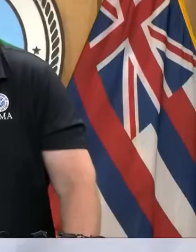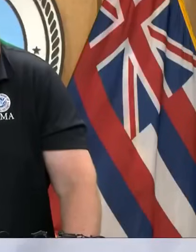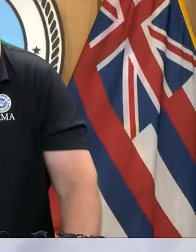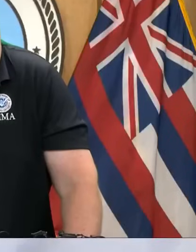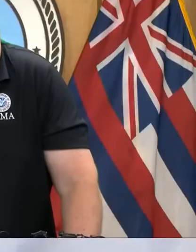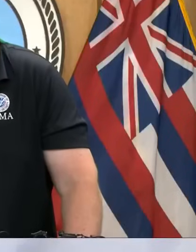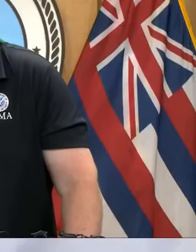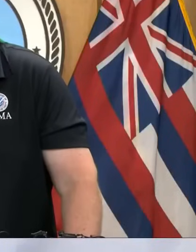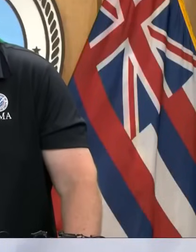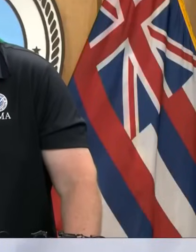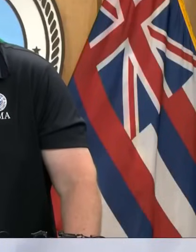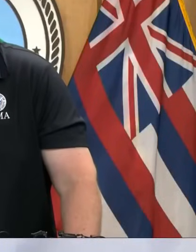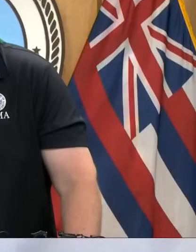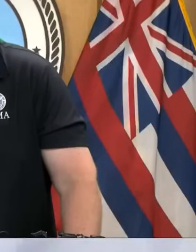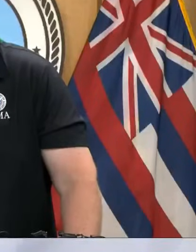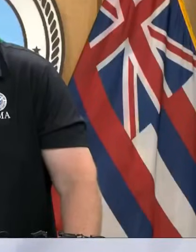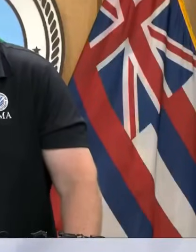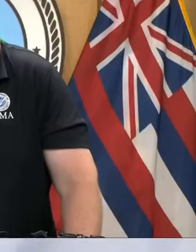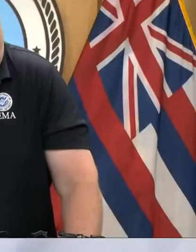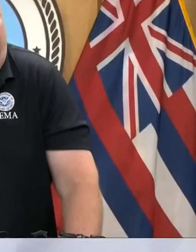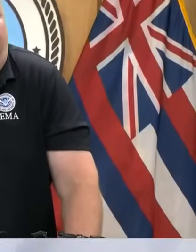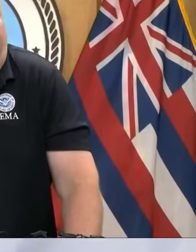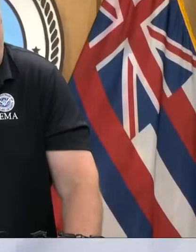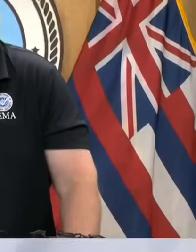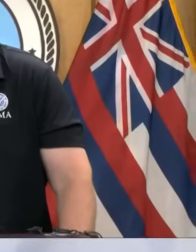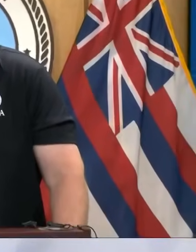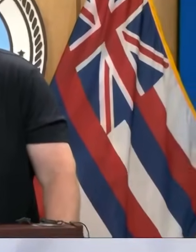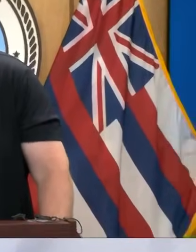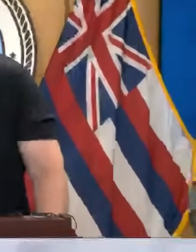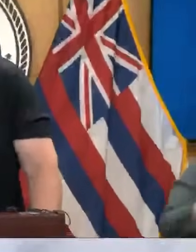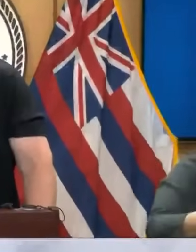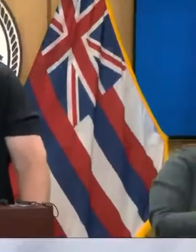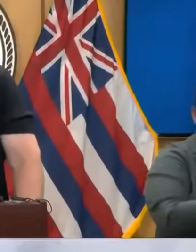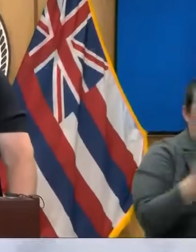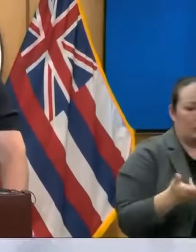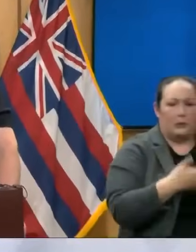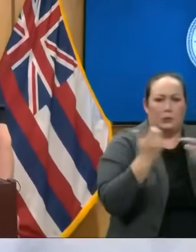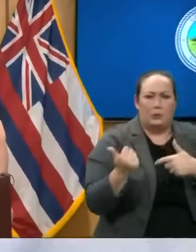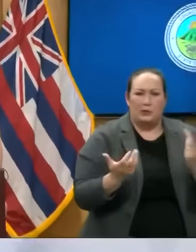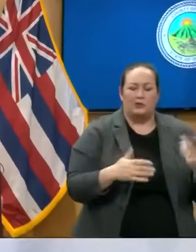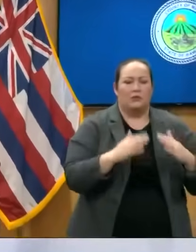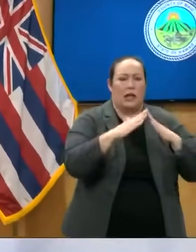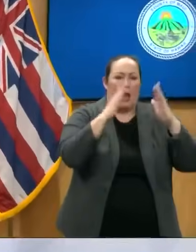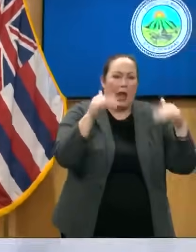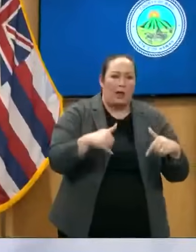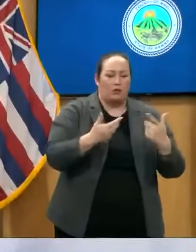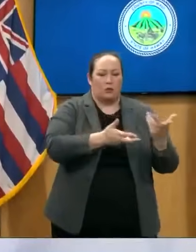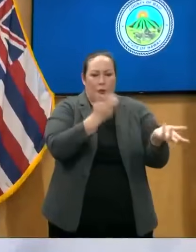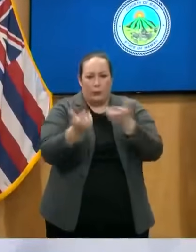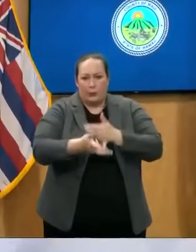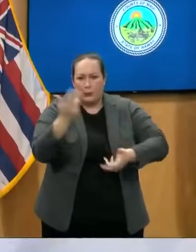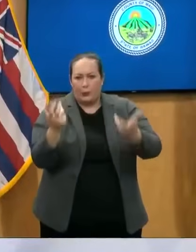state of Hawaii. and some of those missions are sure going to be in the debris removal area. household, hazardous waste that usually US EPA does